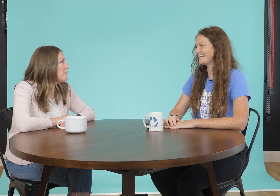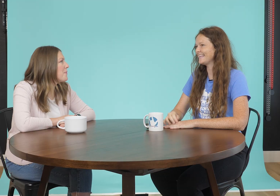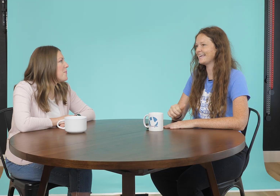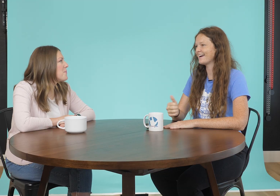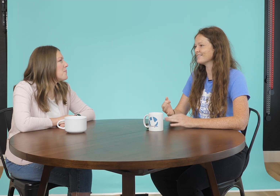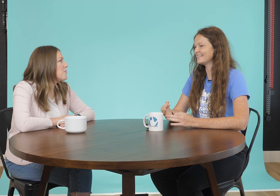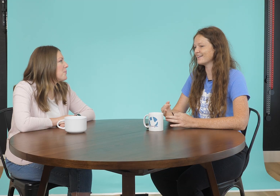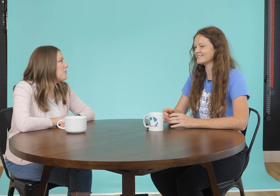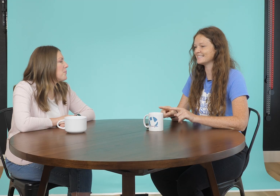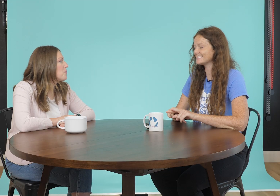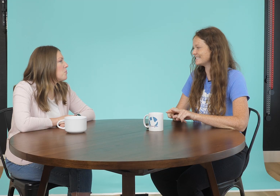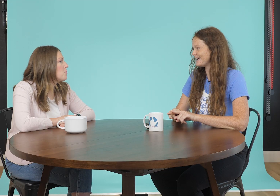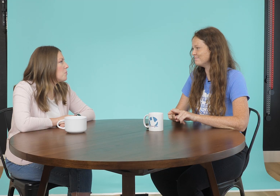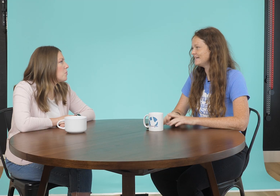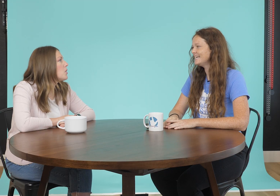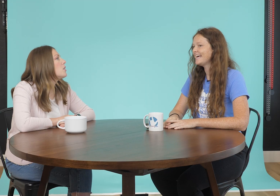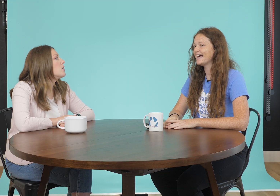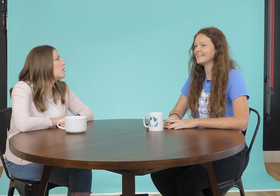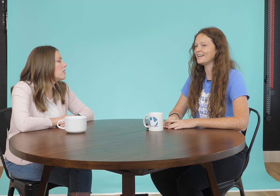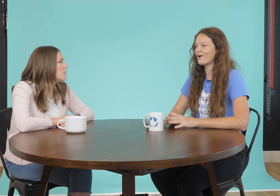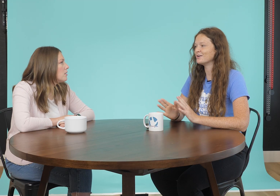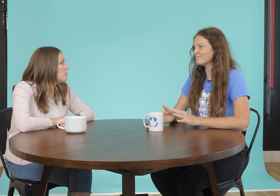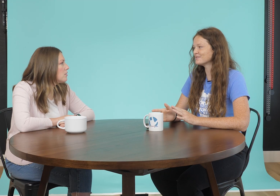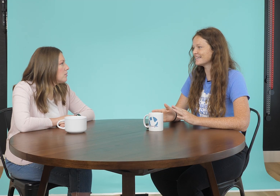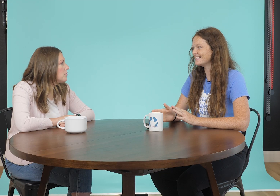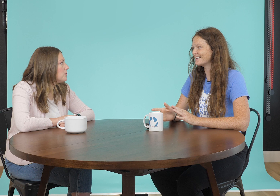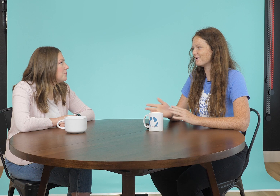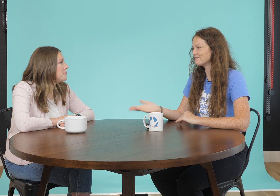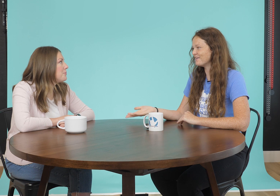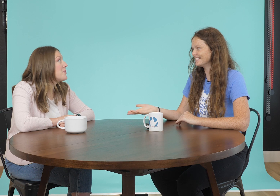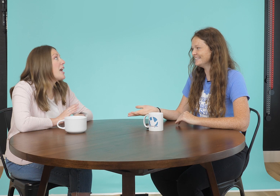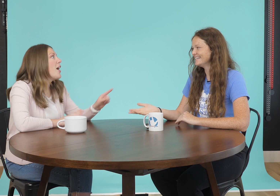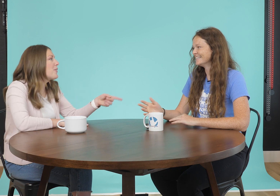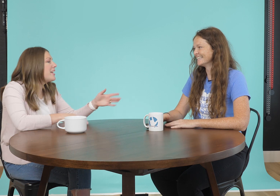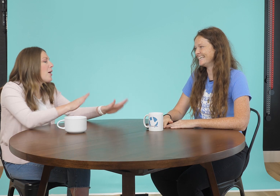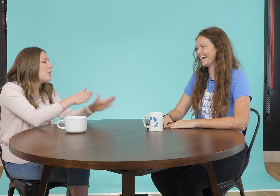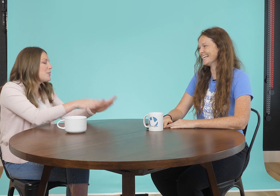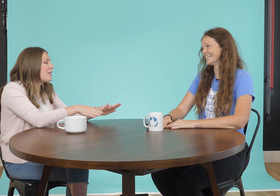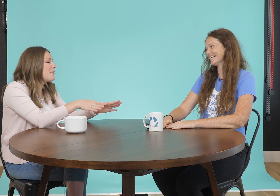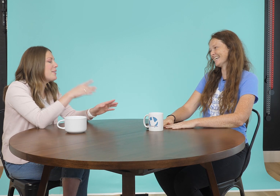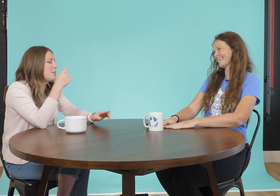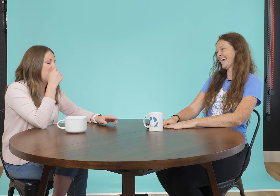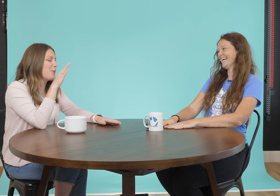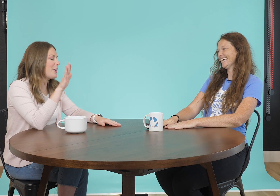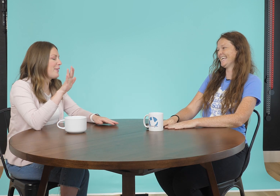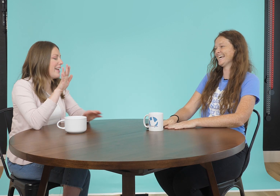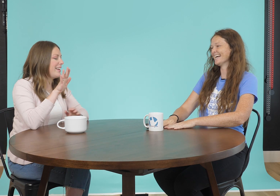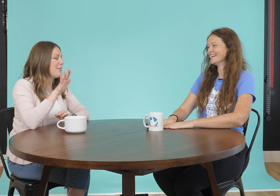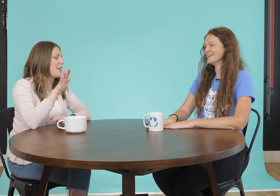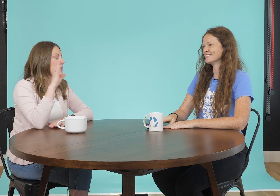And I think everything else is the same and then our numbers I think are fun. Okay, yeah, we were talking about this before. Okay, here we go.